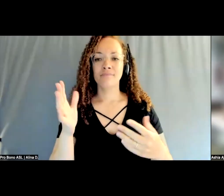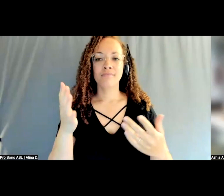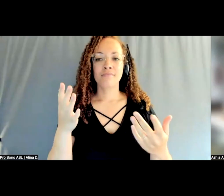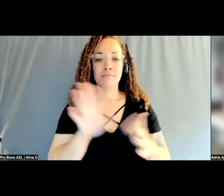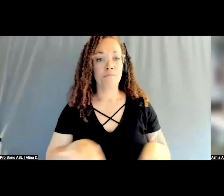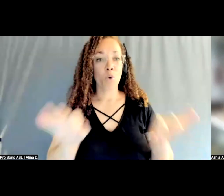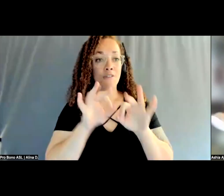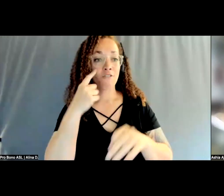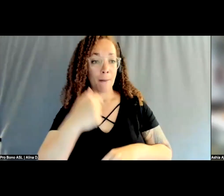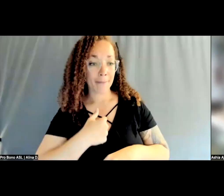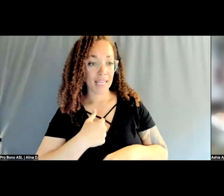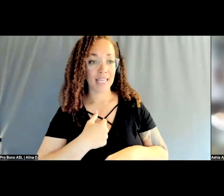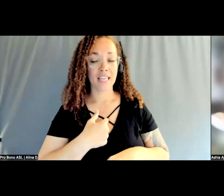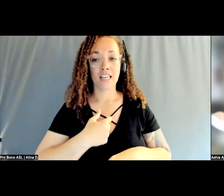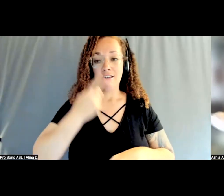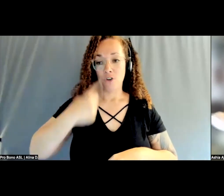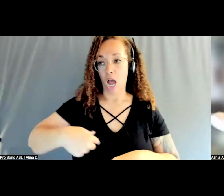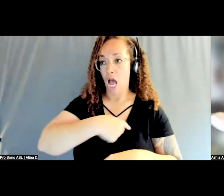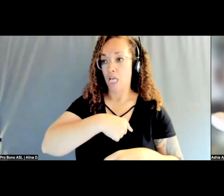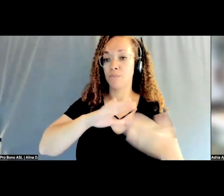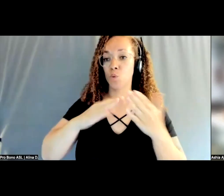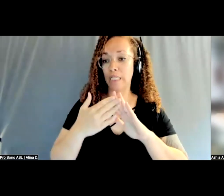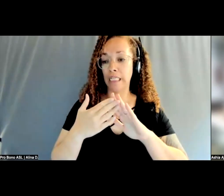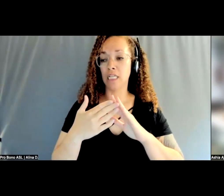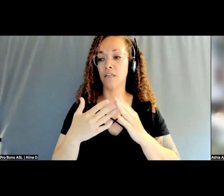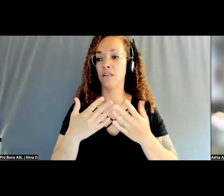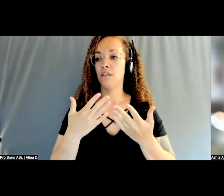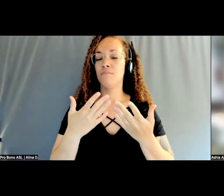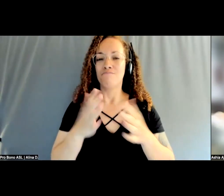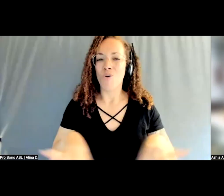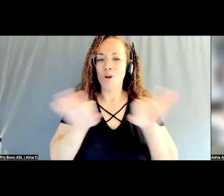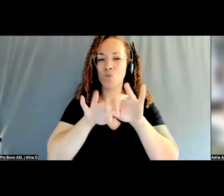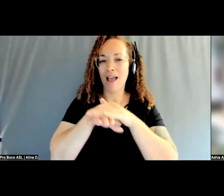and for us, you know, as community members, to access the joy and the relationship that we have